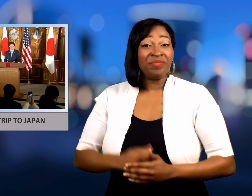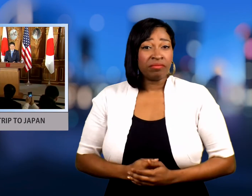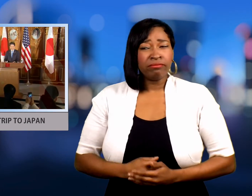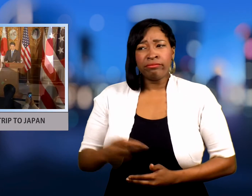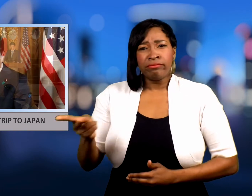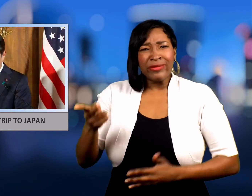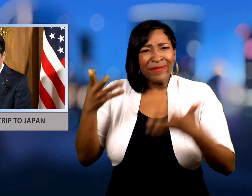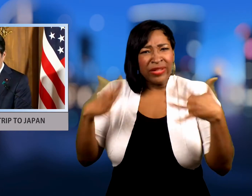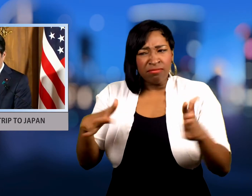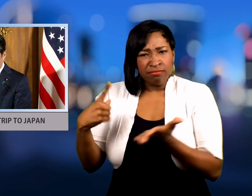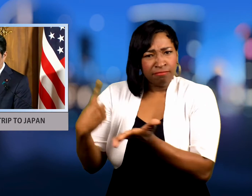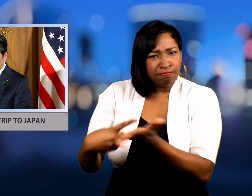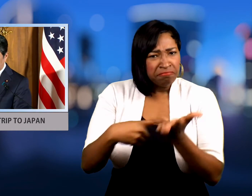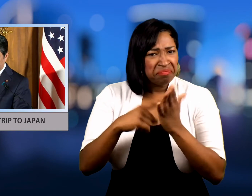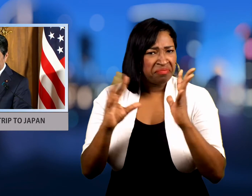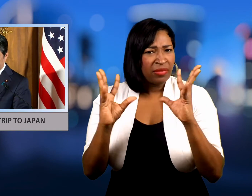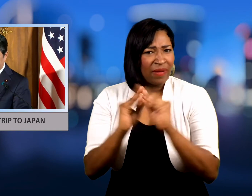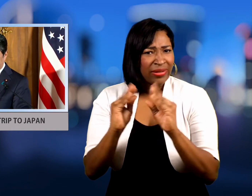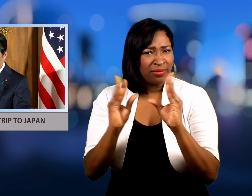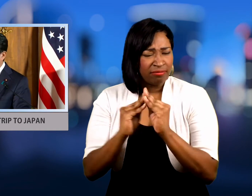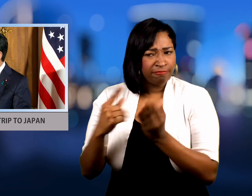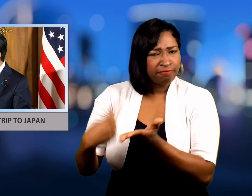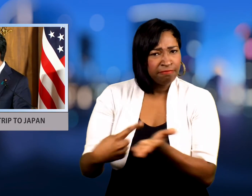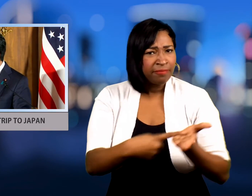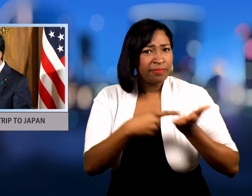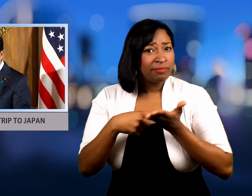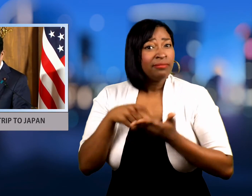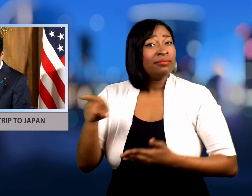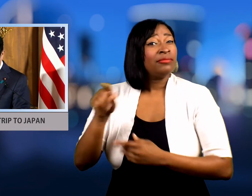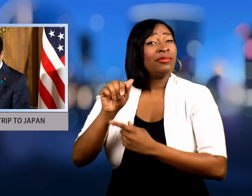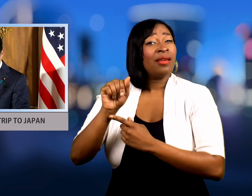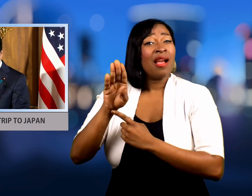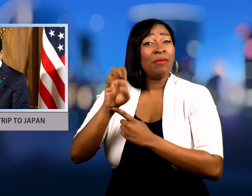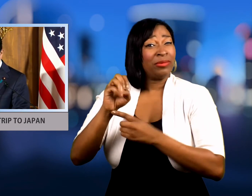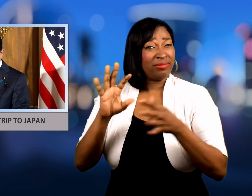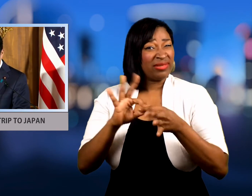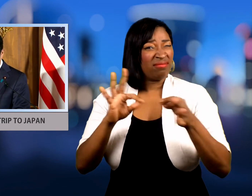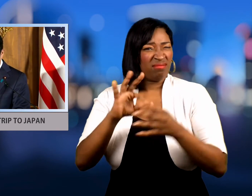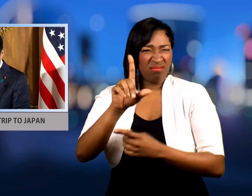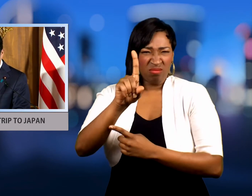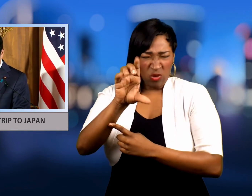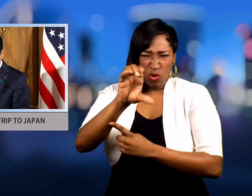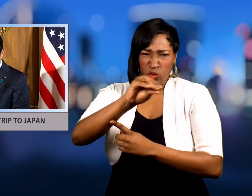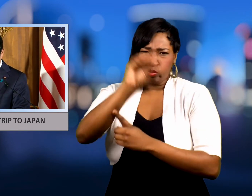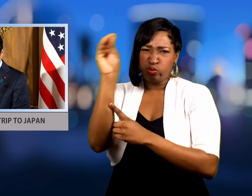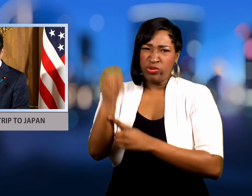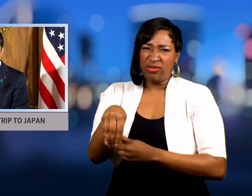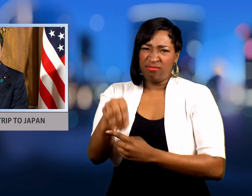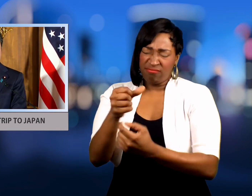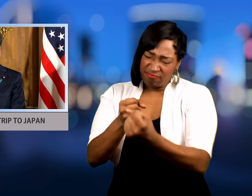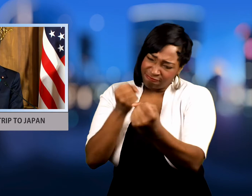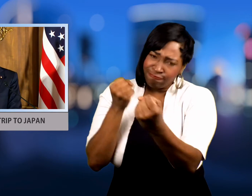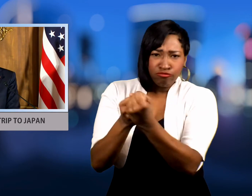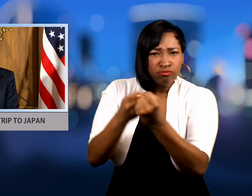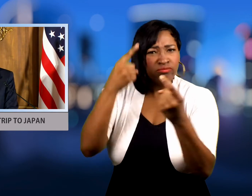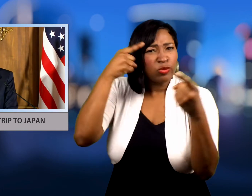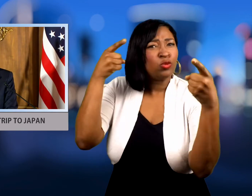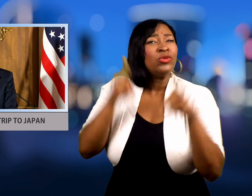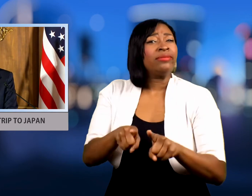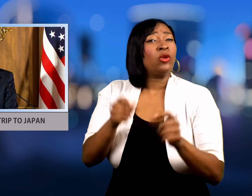The two concluded the trip with the press conference. Abe says he is 100 percent on the same page as President Trump when it